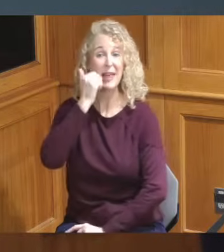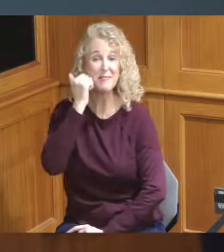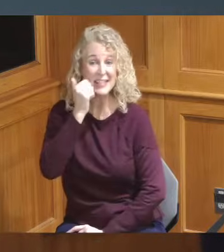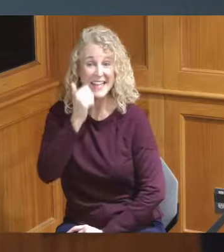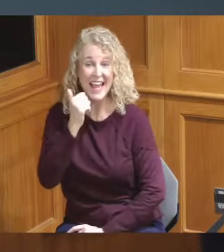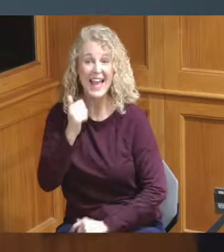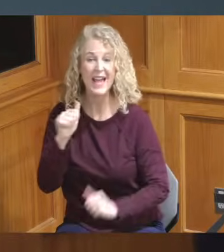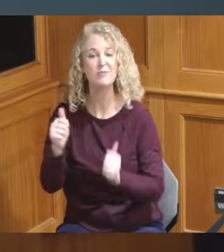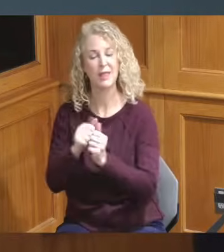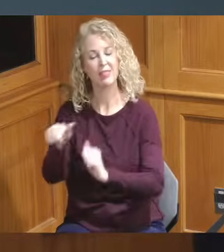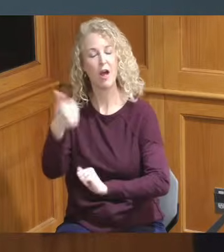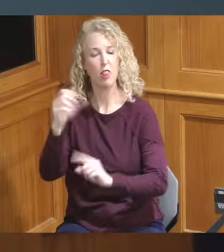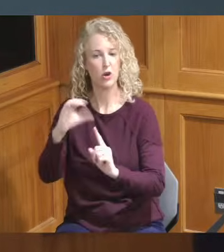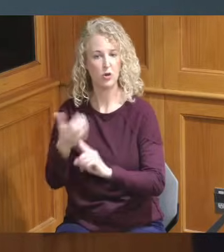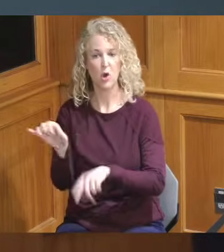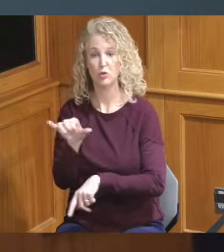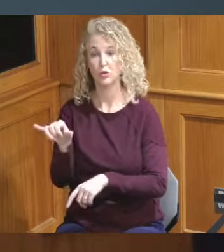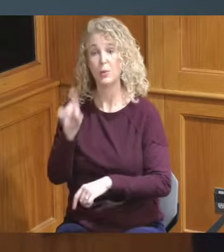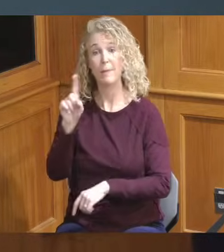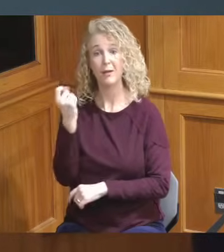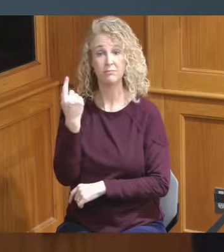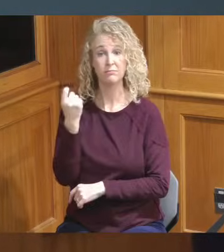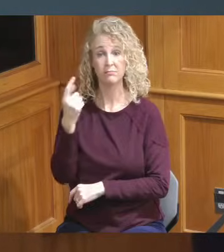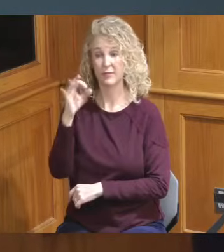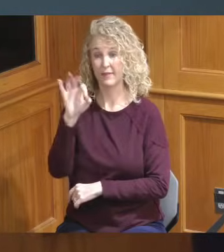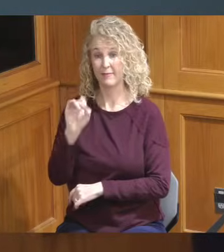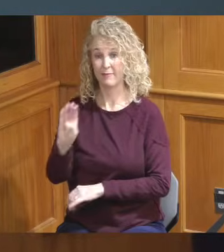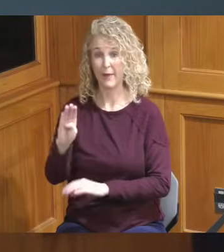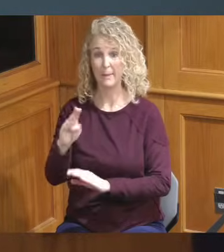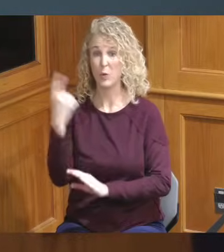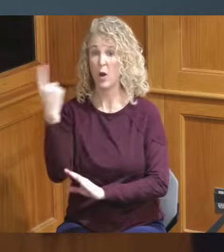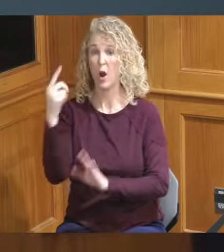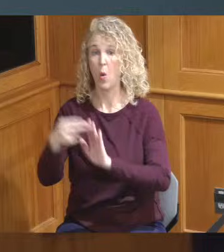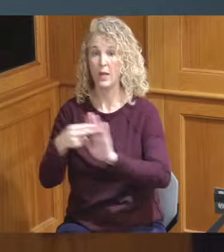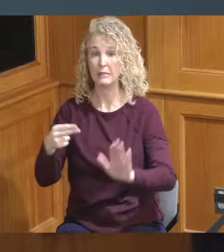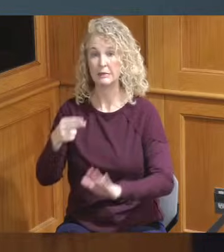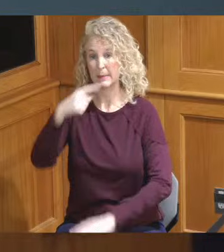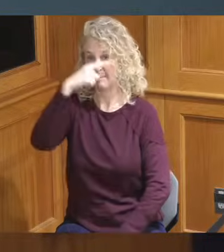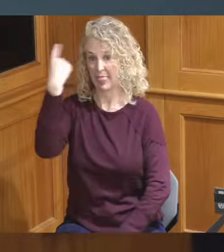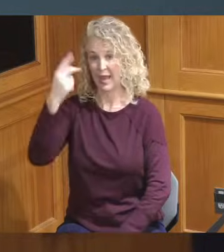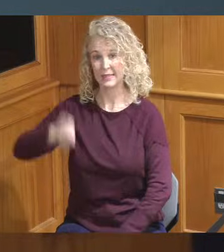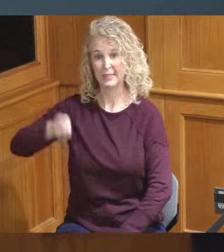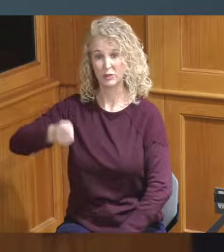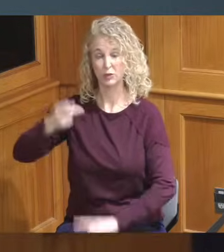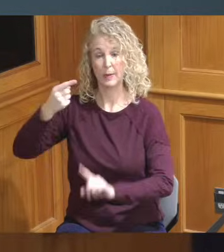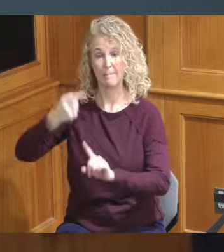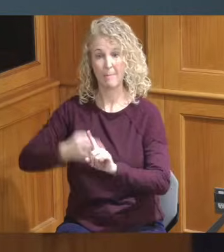other cultures. But it's been designated. February is Black History Month, the the shortest month